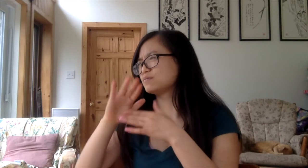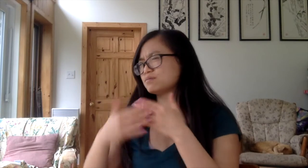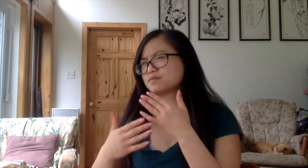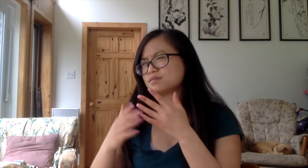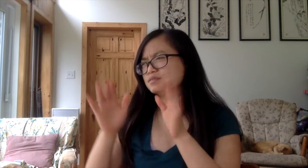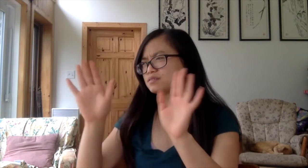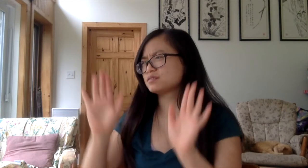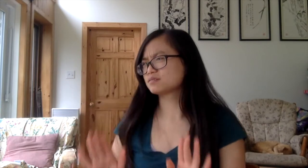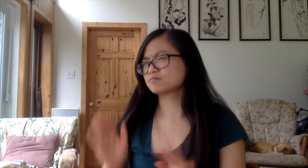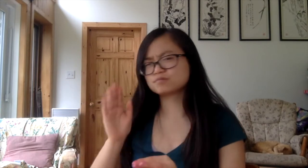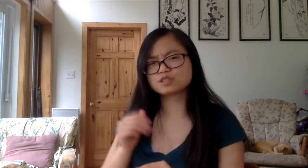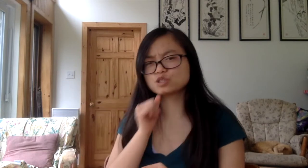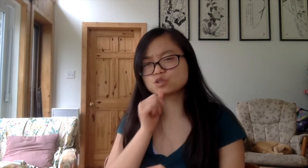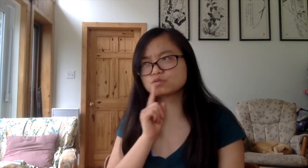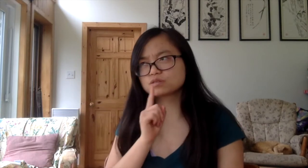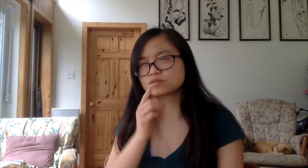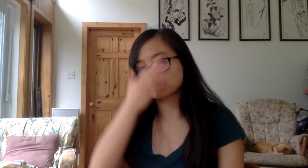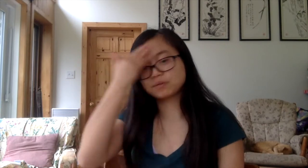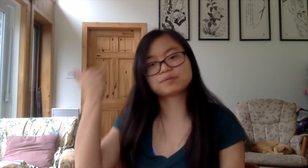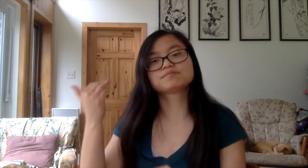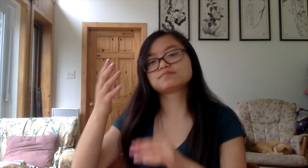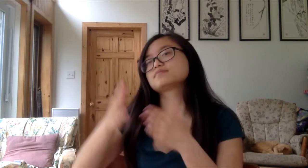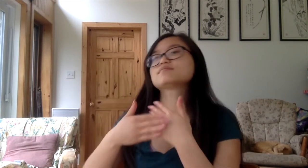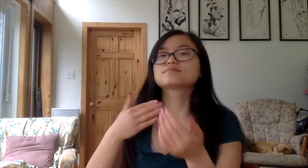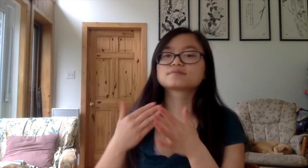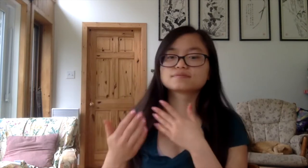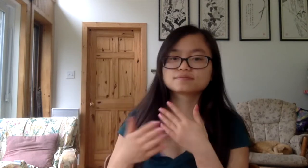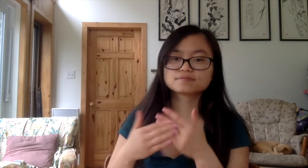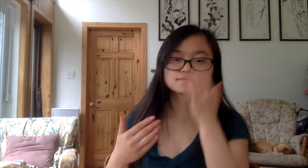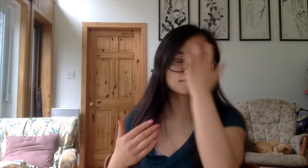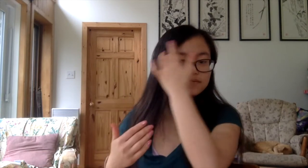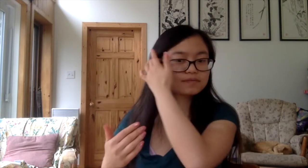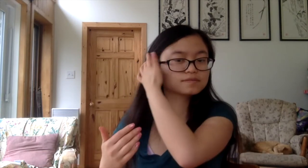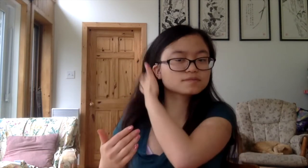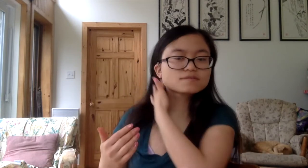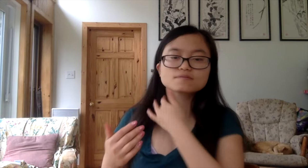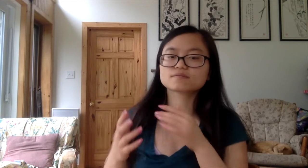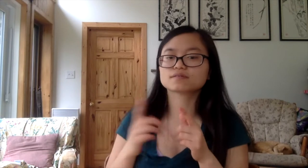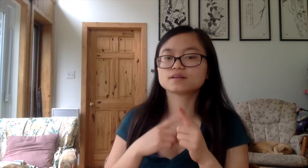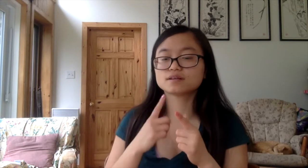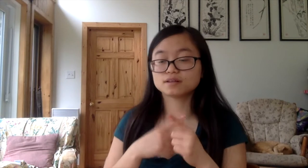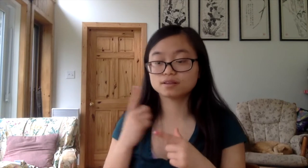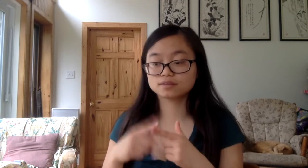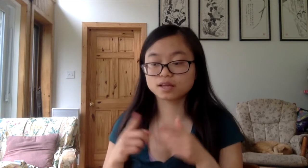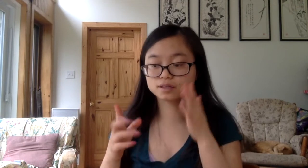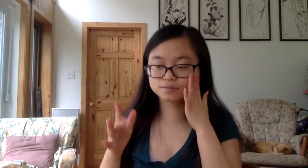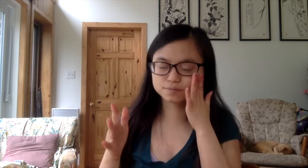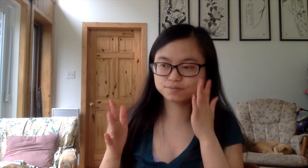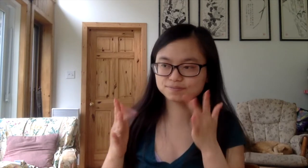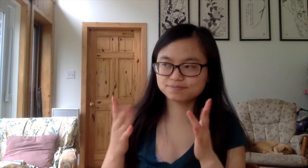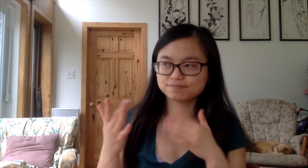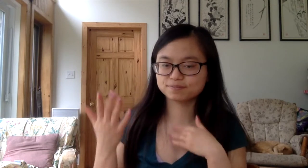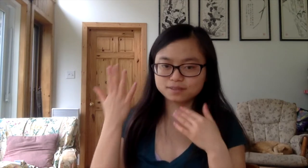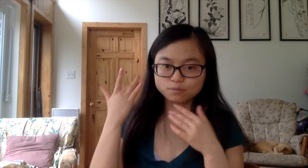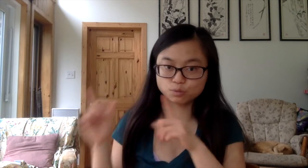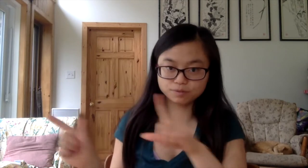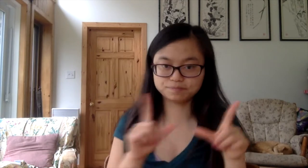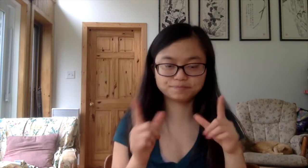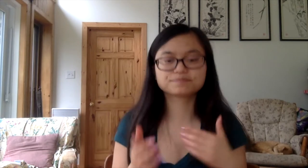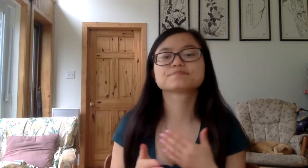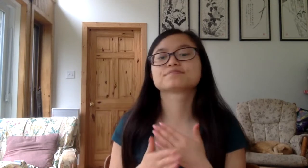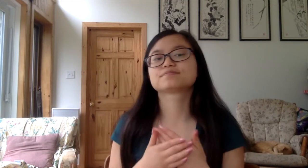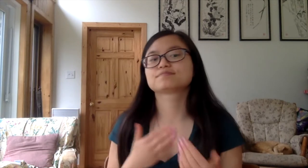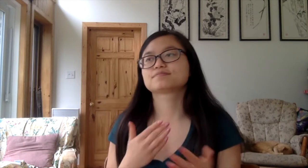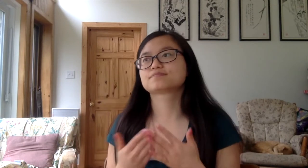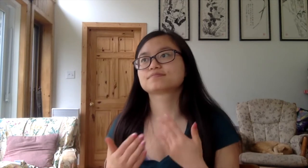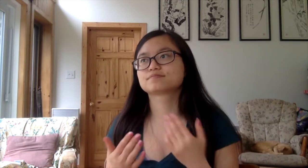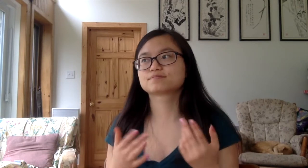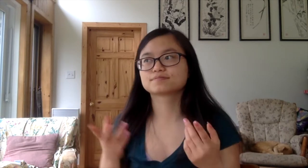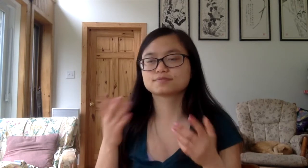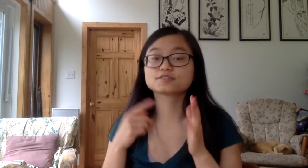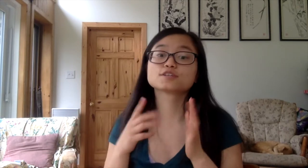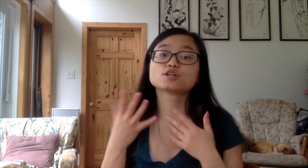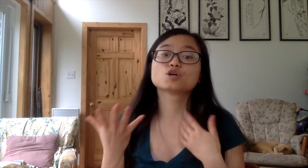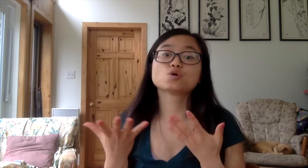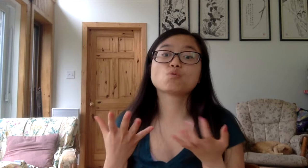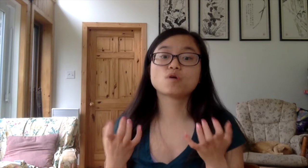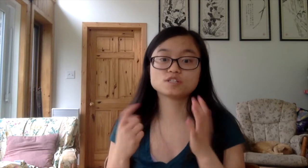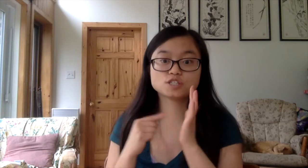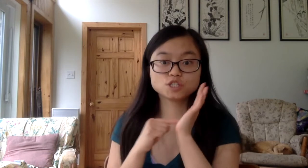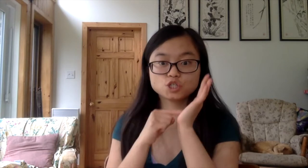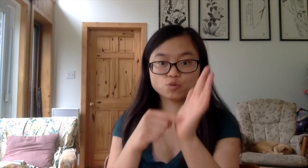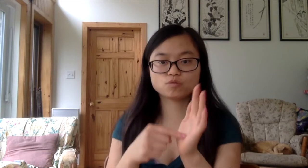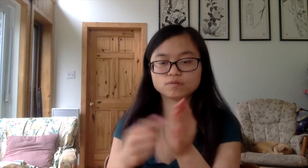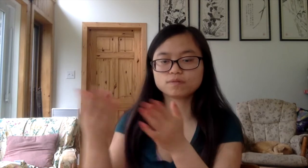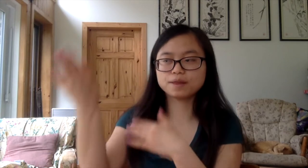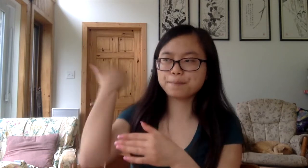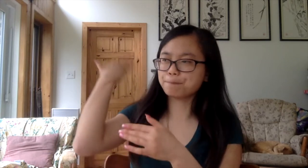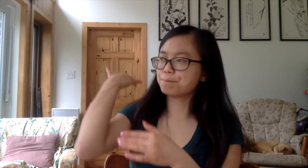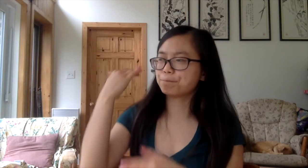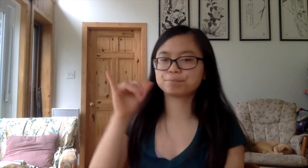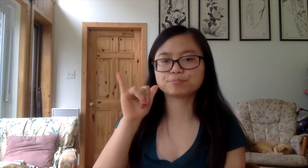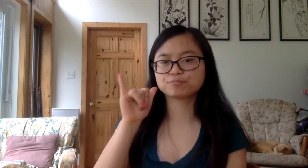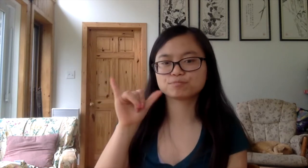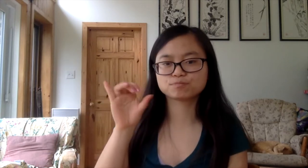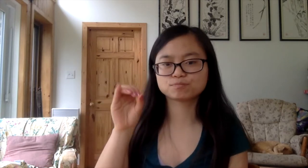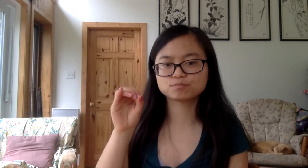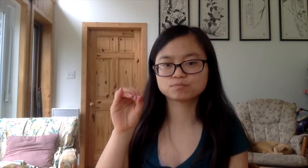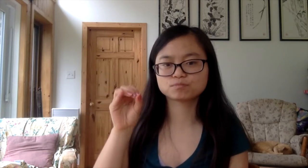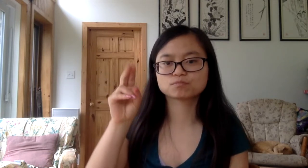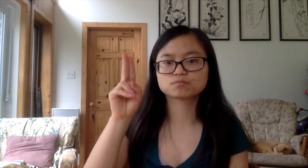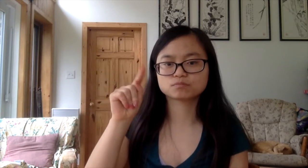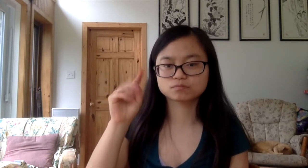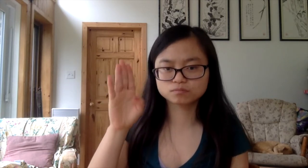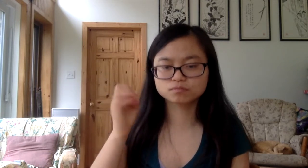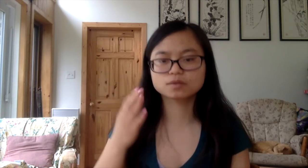My brother and I went to our skateboard at the park and our two nephews joined us. Then I film a video whatever. I wanted to show you, I was my youtube with video